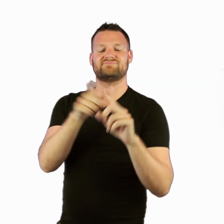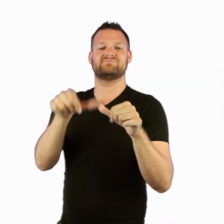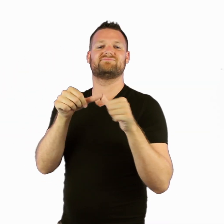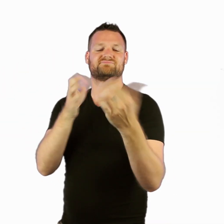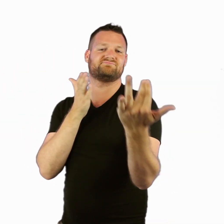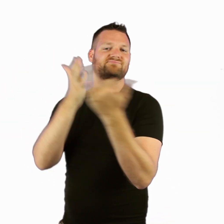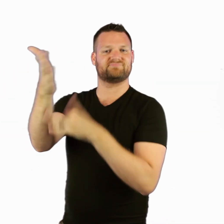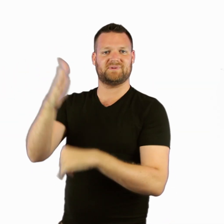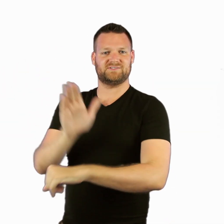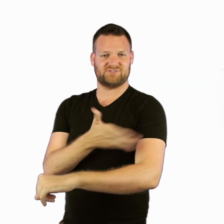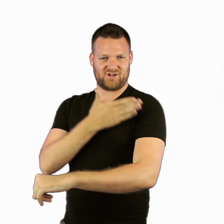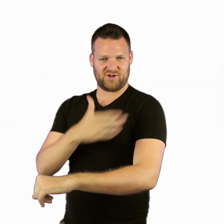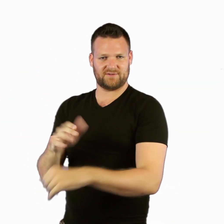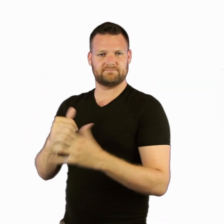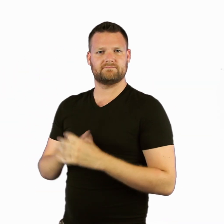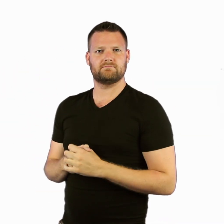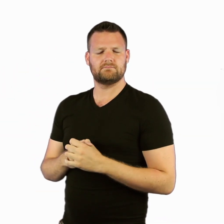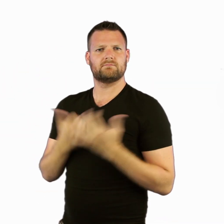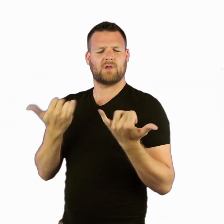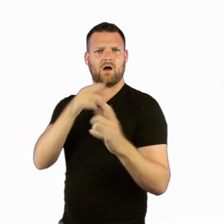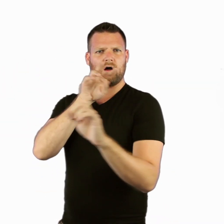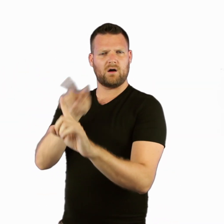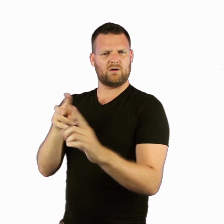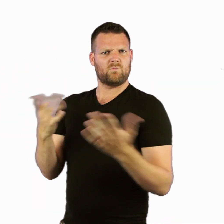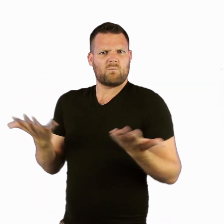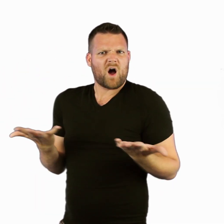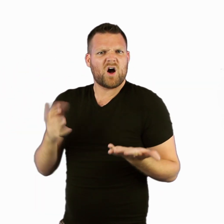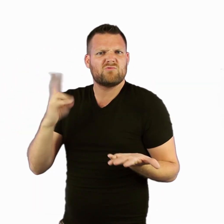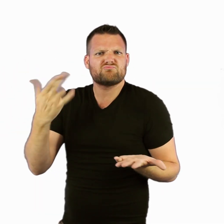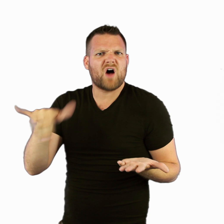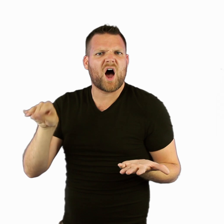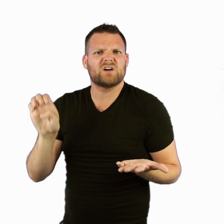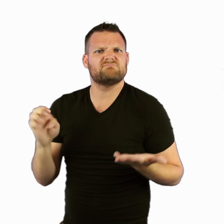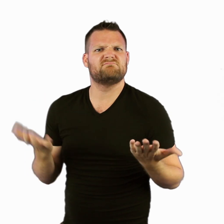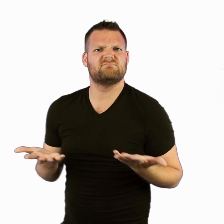using them in a sequential pattern in order to create rhymes.